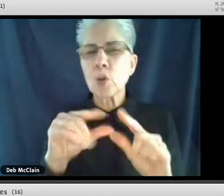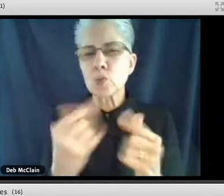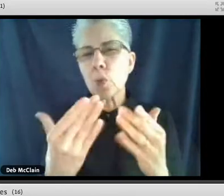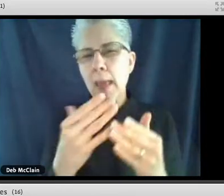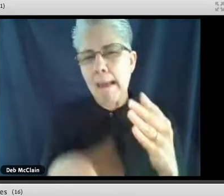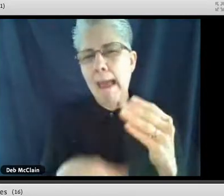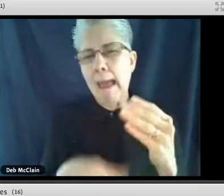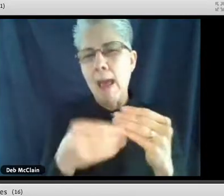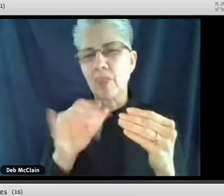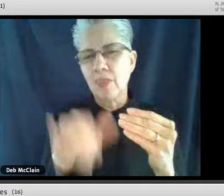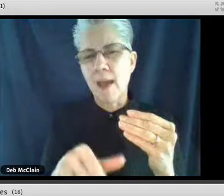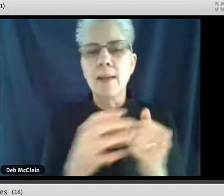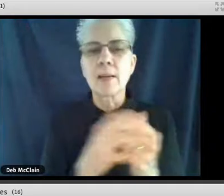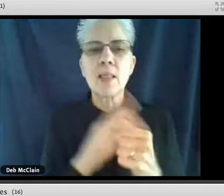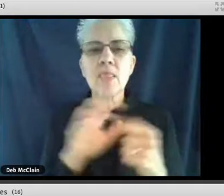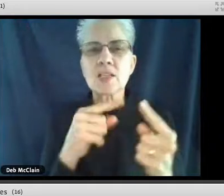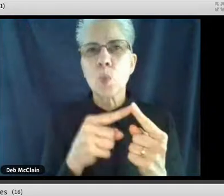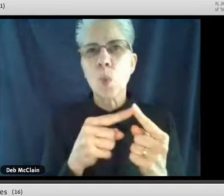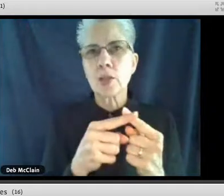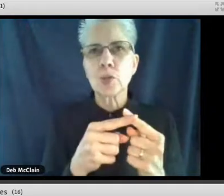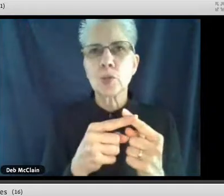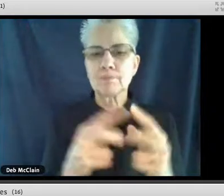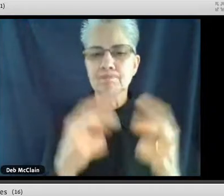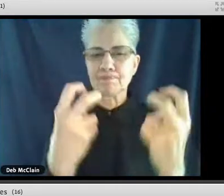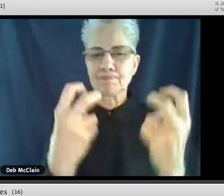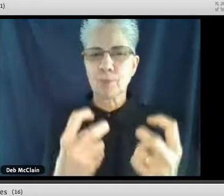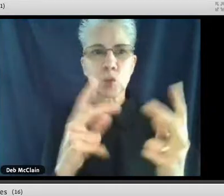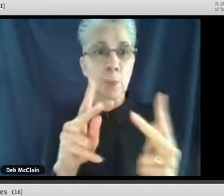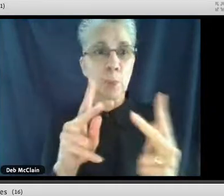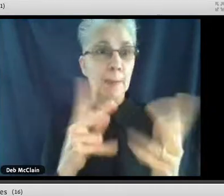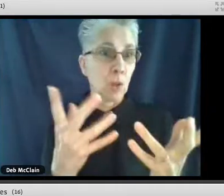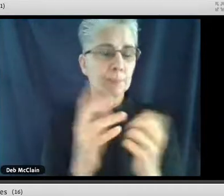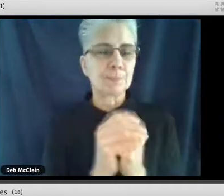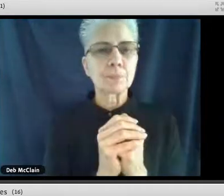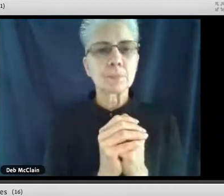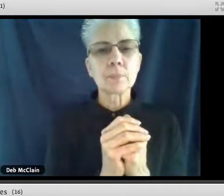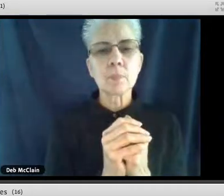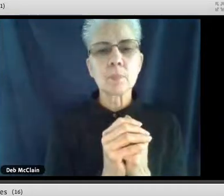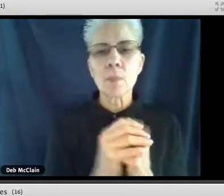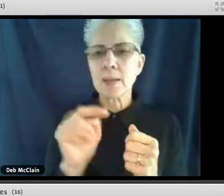A focus group is when you sit a couple people... Natalia is asking, "Does multiple choice